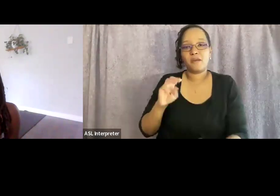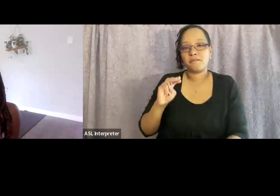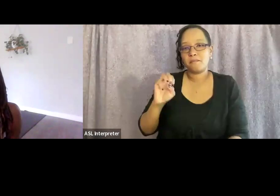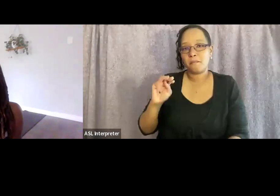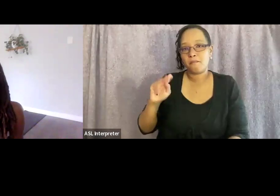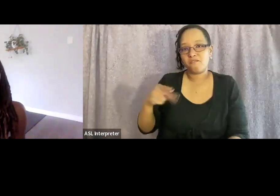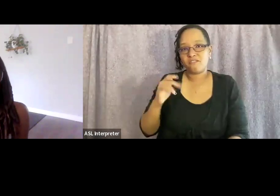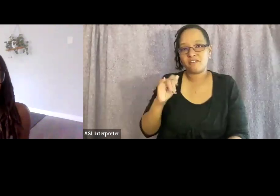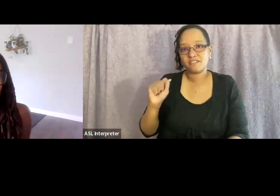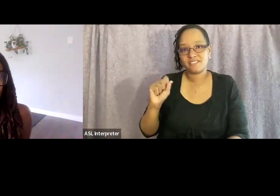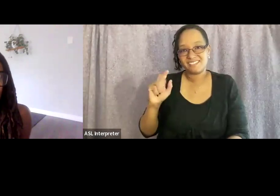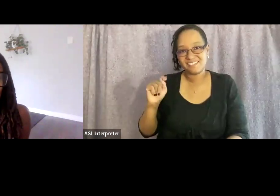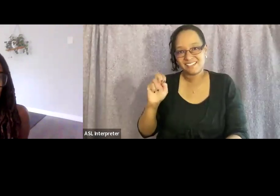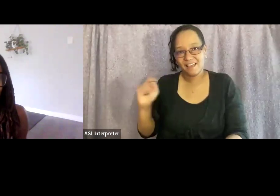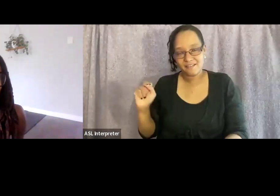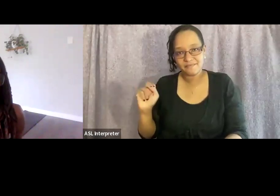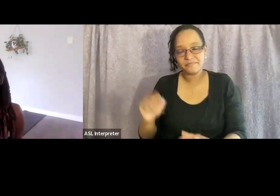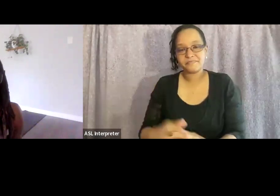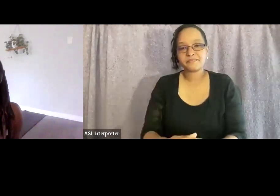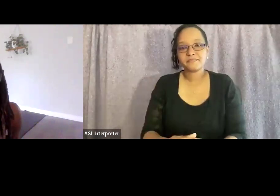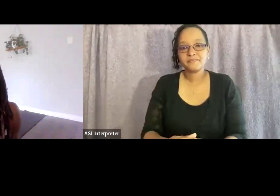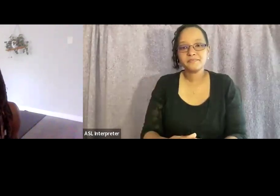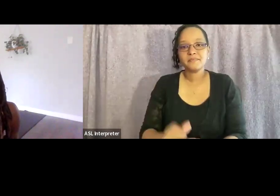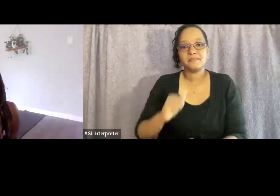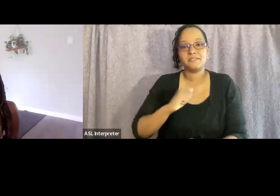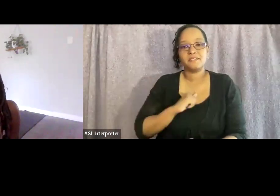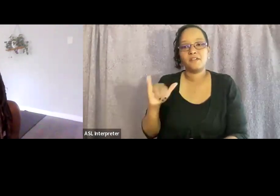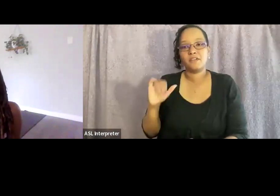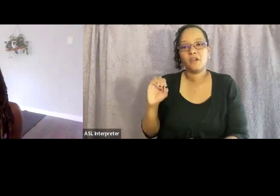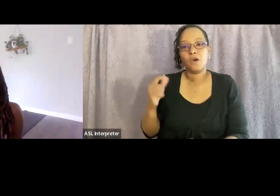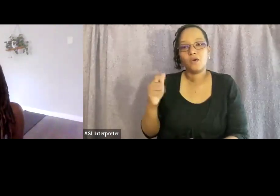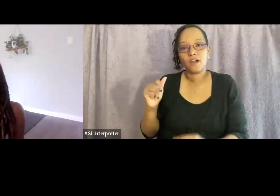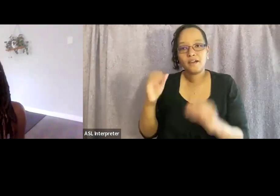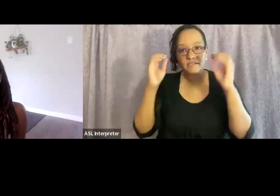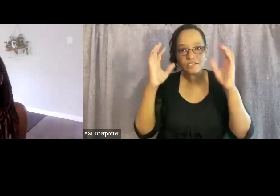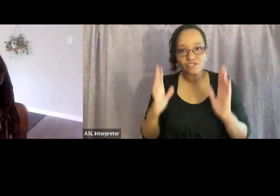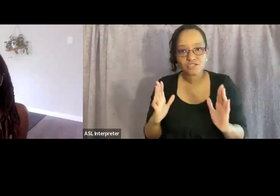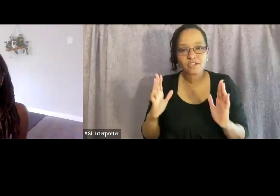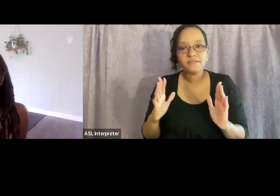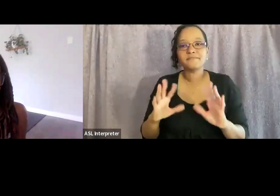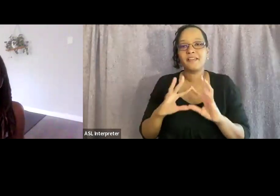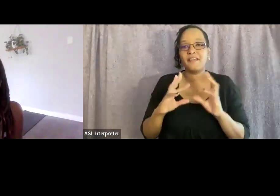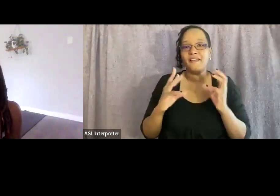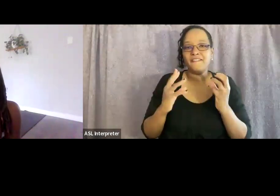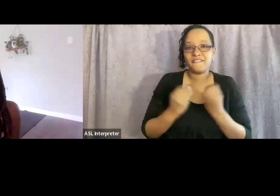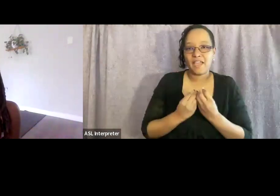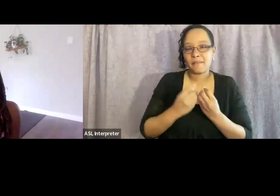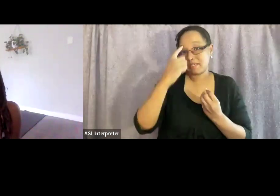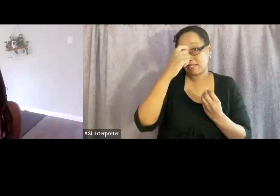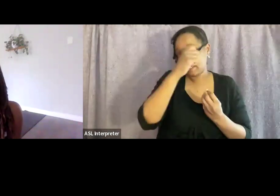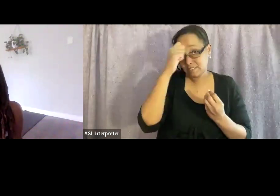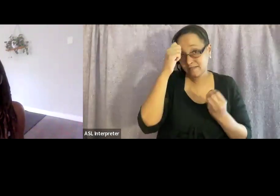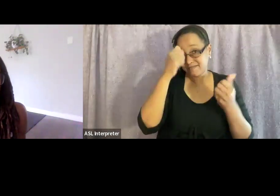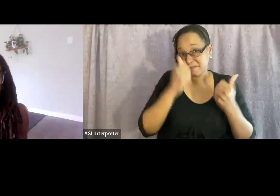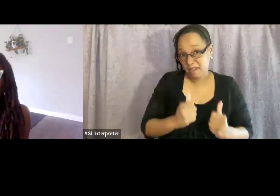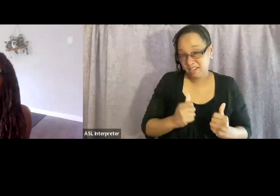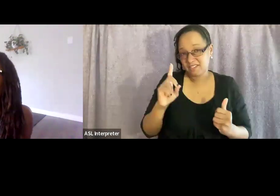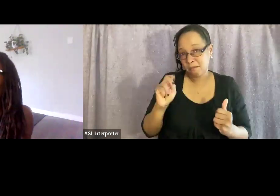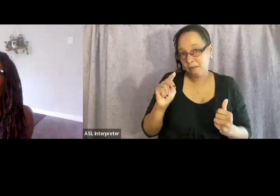I am a yoga teacher, a family dementia caregiver, a single parent.